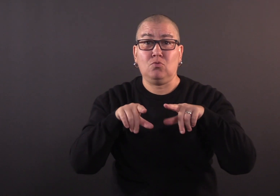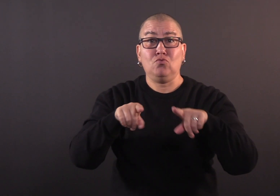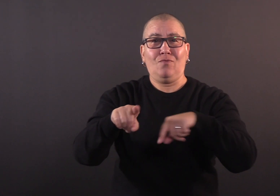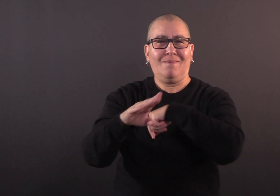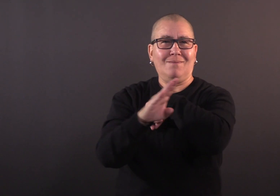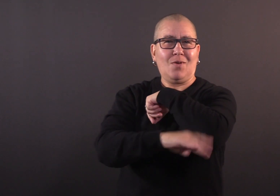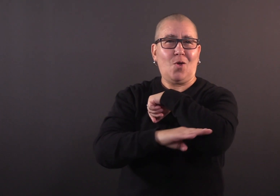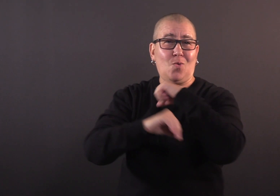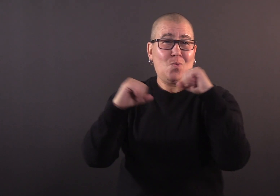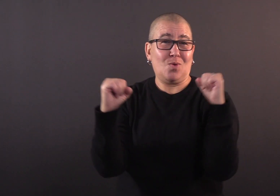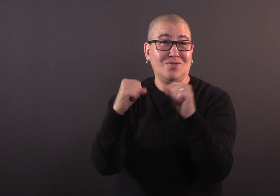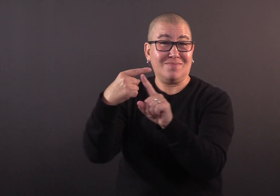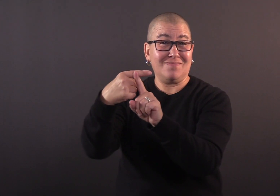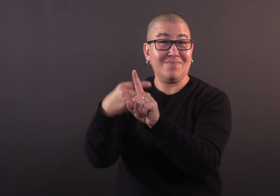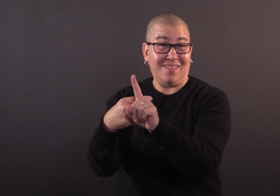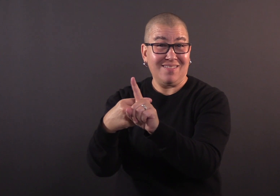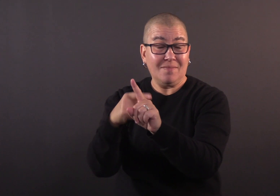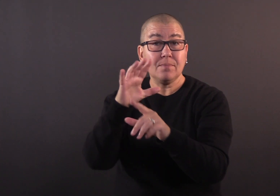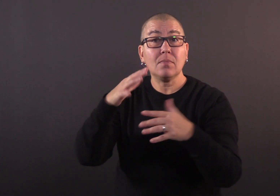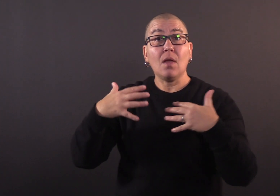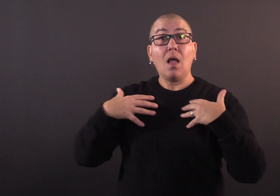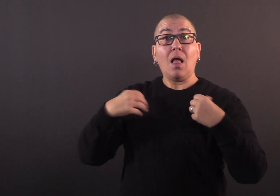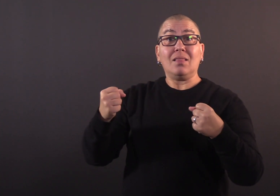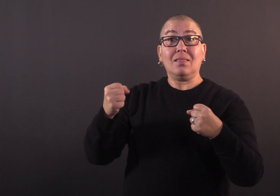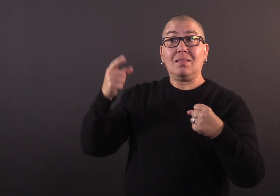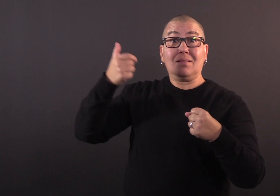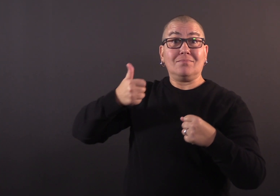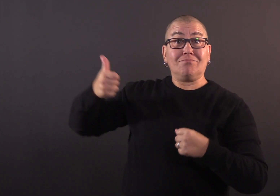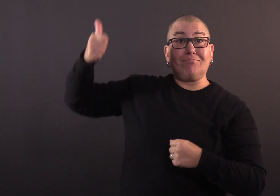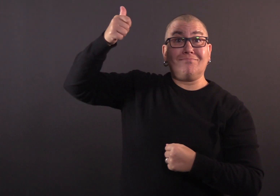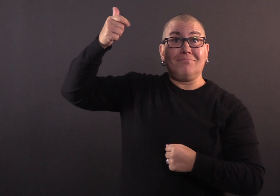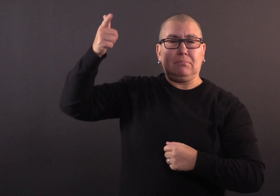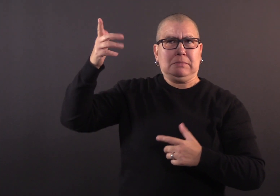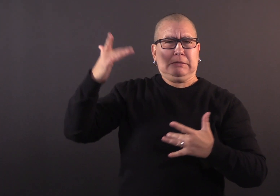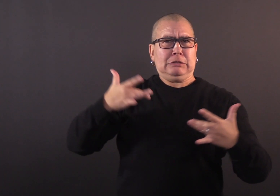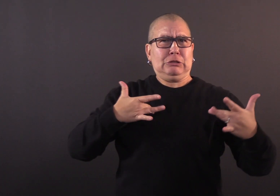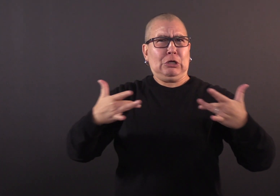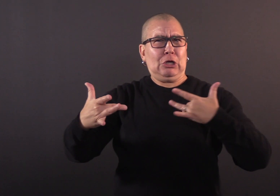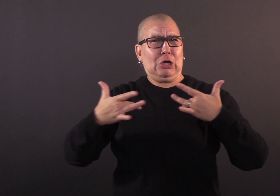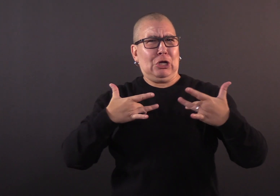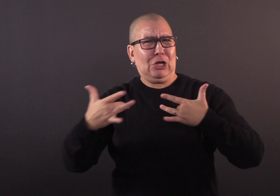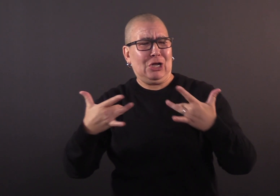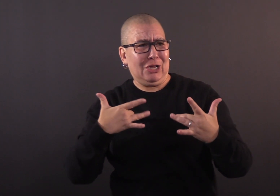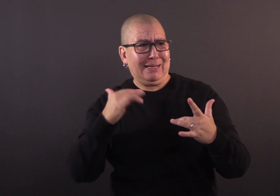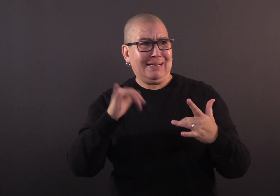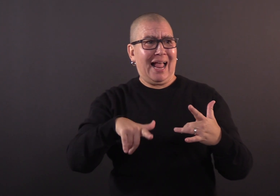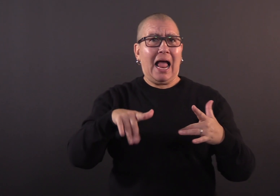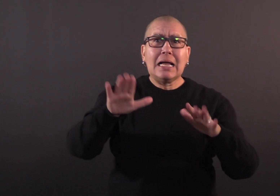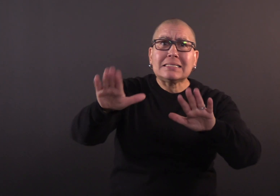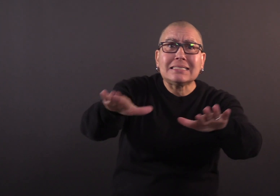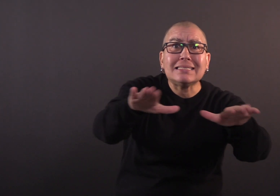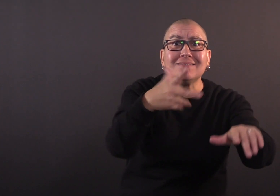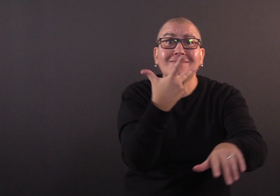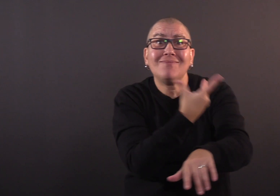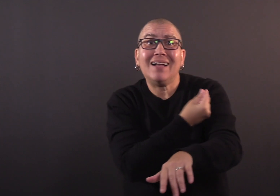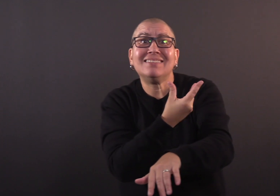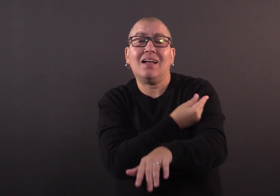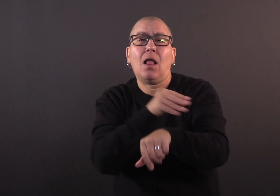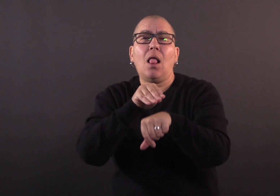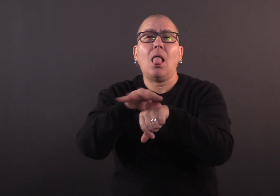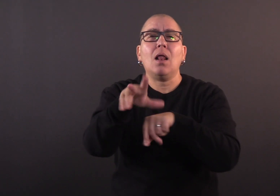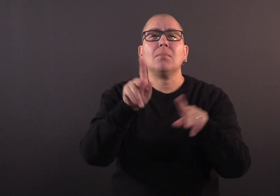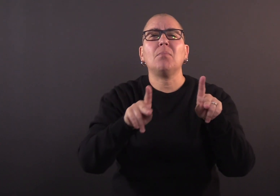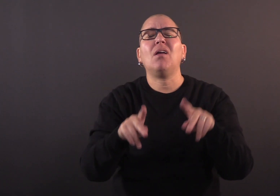the fall and winter months, but health officials worry that “shot fatigue” may leave many people